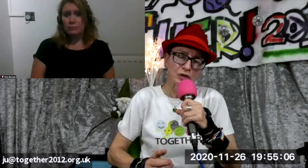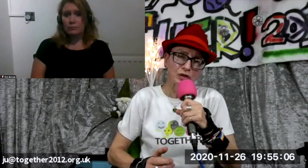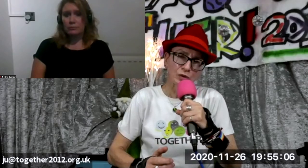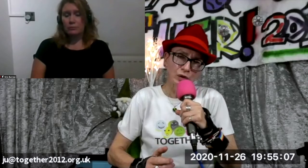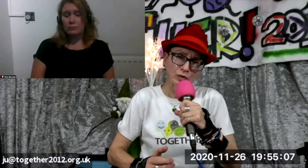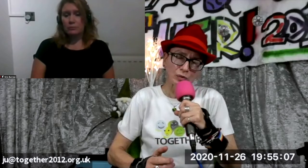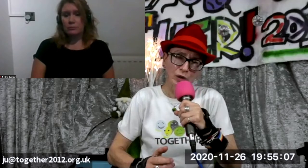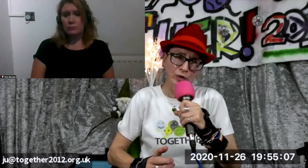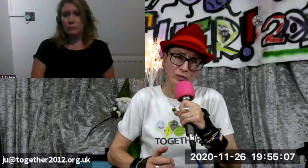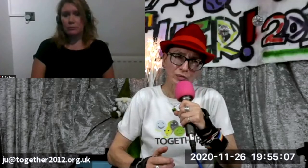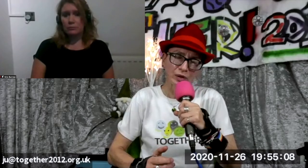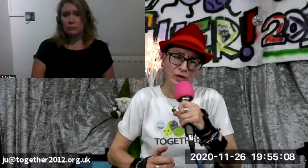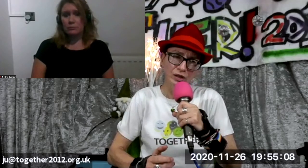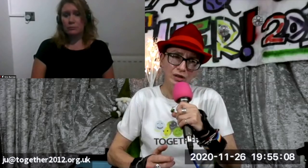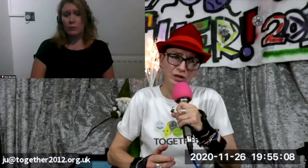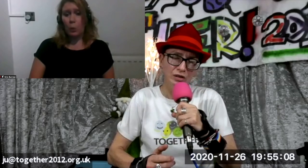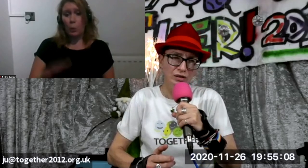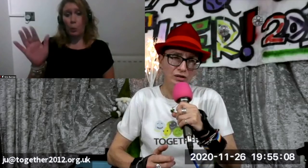to another poem.